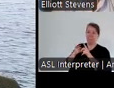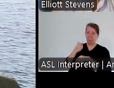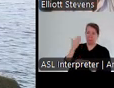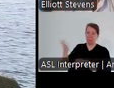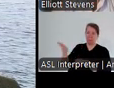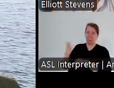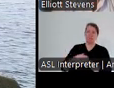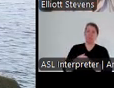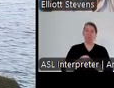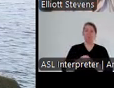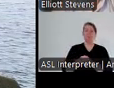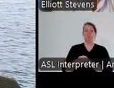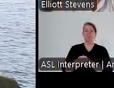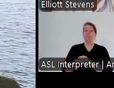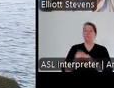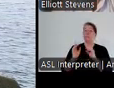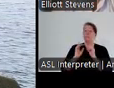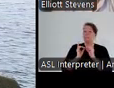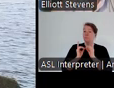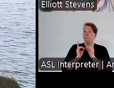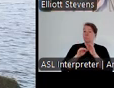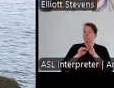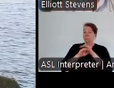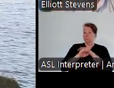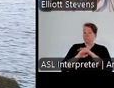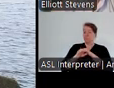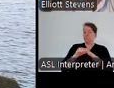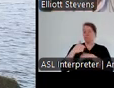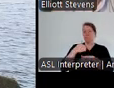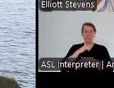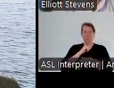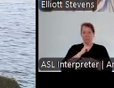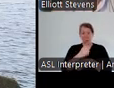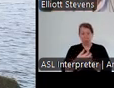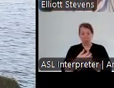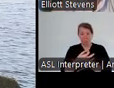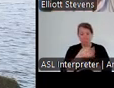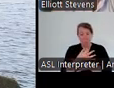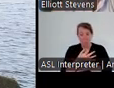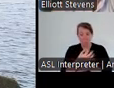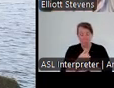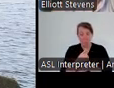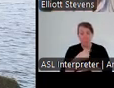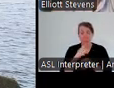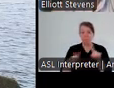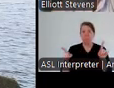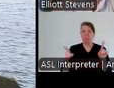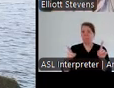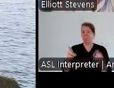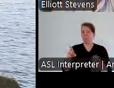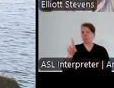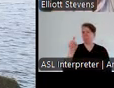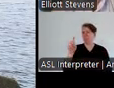And with digital accessibility, I feel like, again, I'm not really an expert here, but I feel like there are 100, 200, 1,000 things